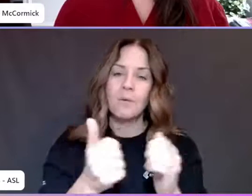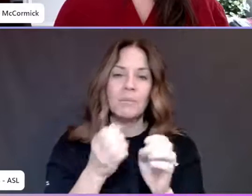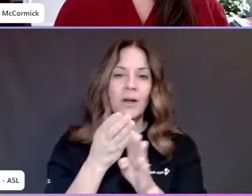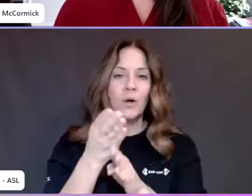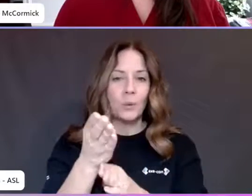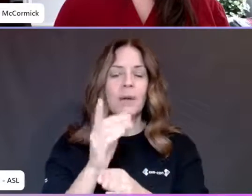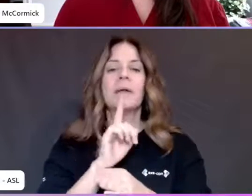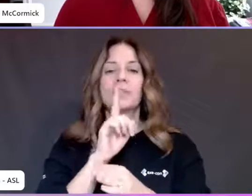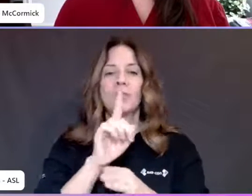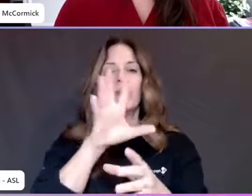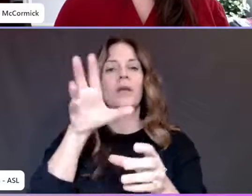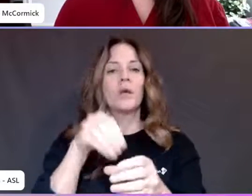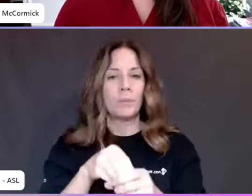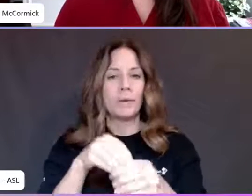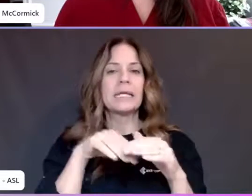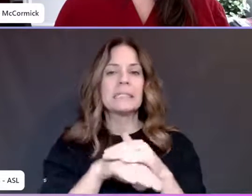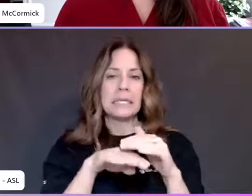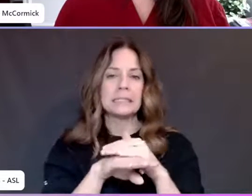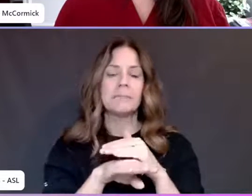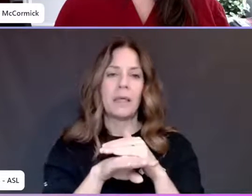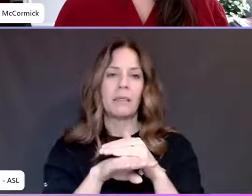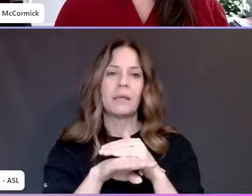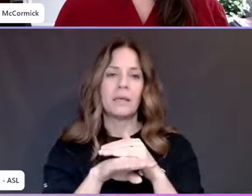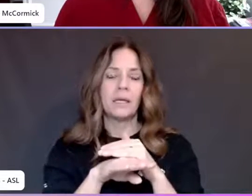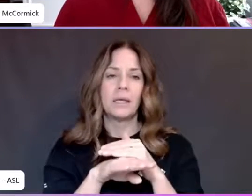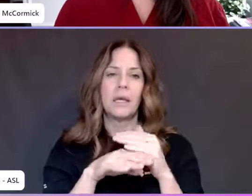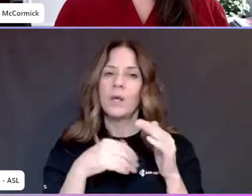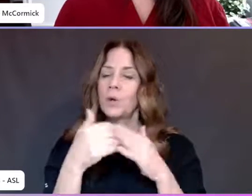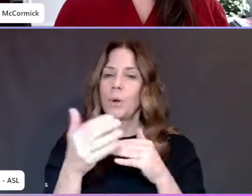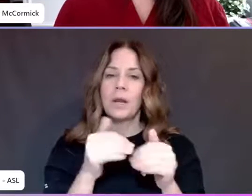things in different ways. So then when I switch companies